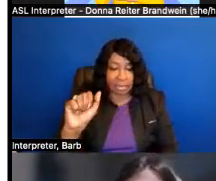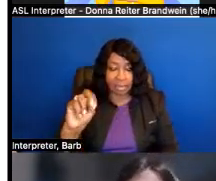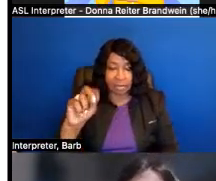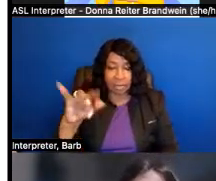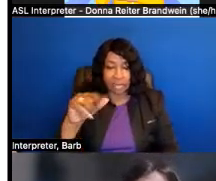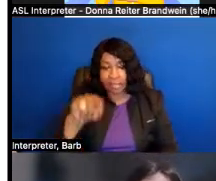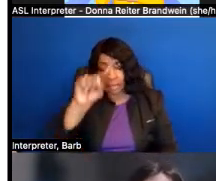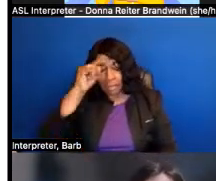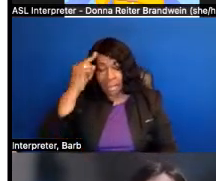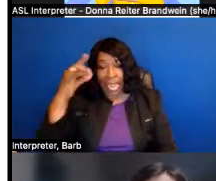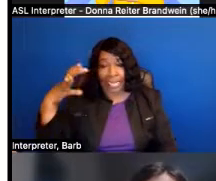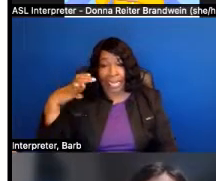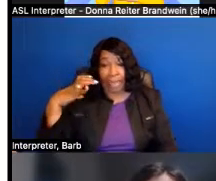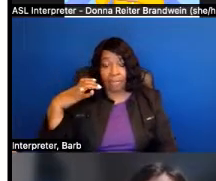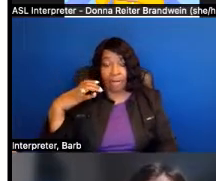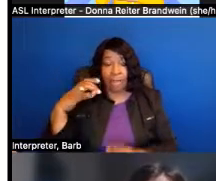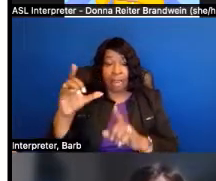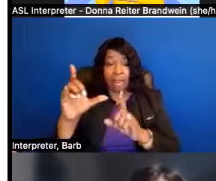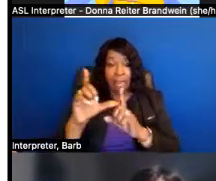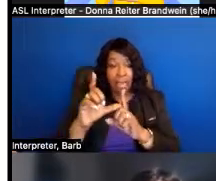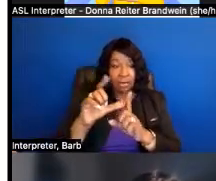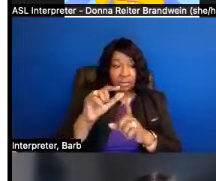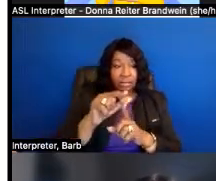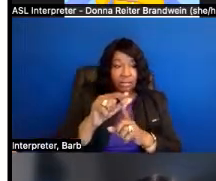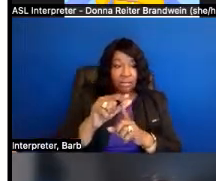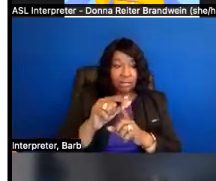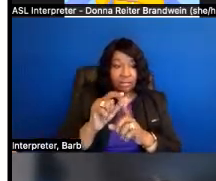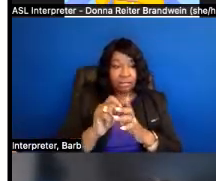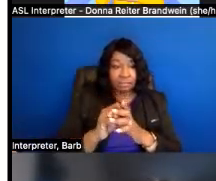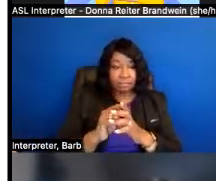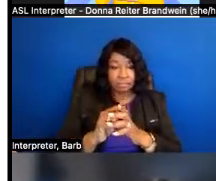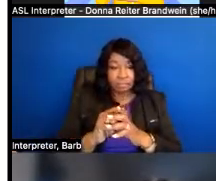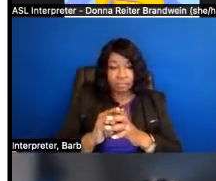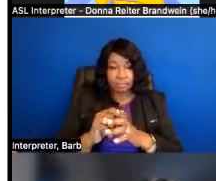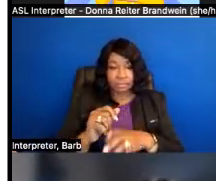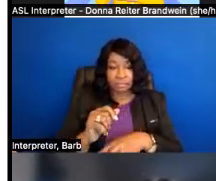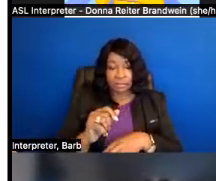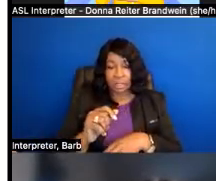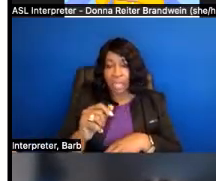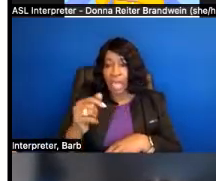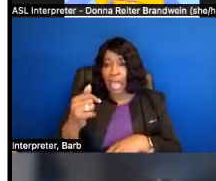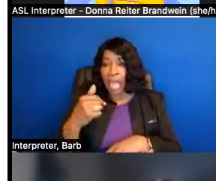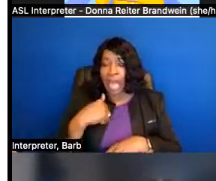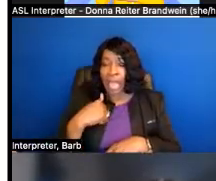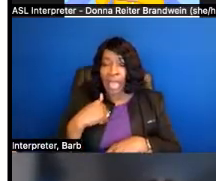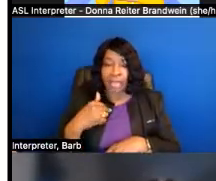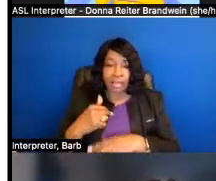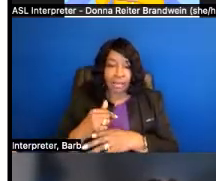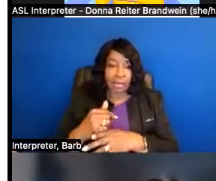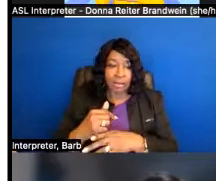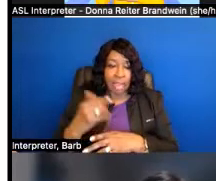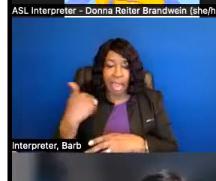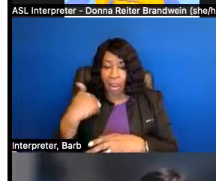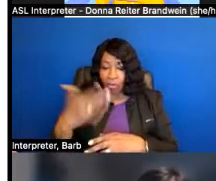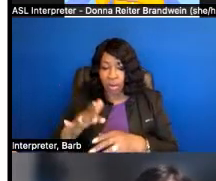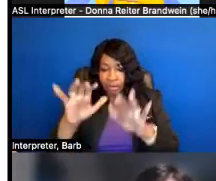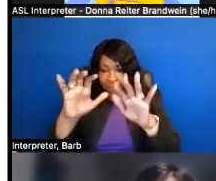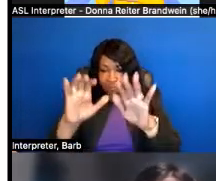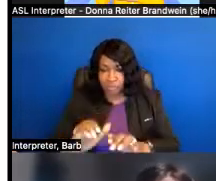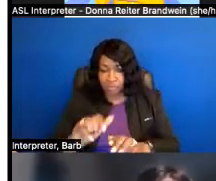with the O being of big red heart. And so I already put the link to the slides in the chat.